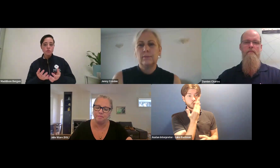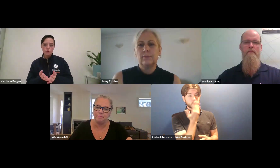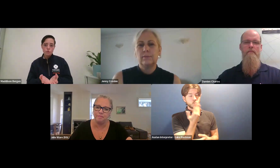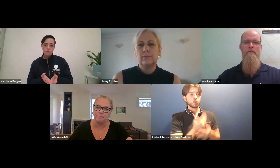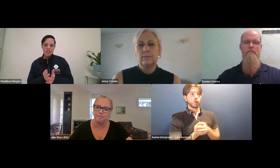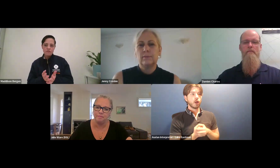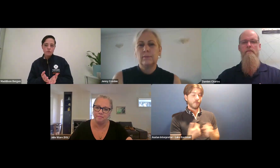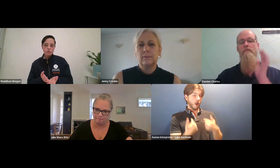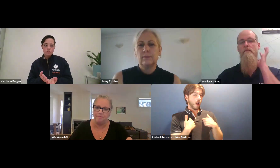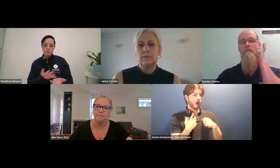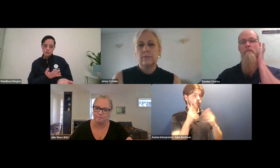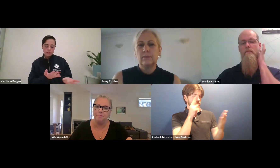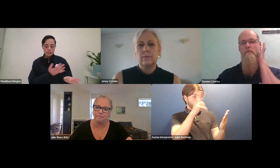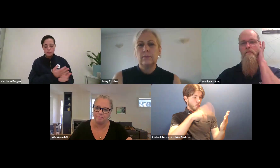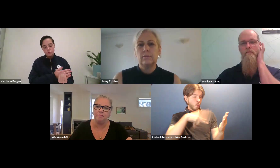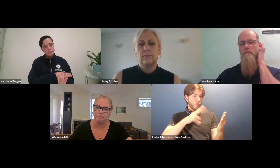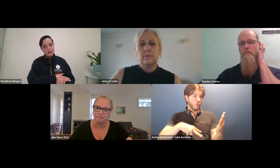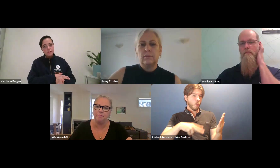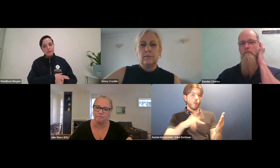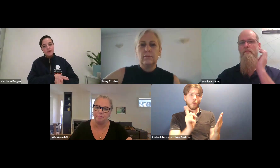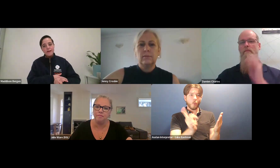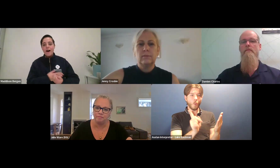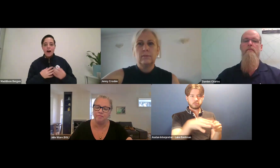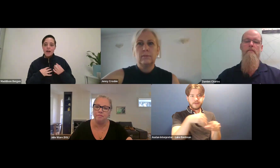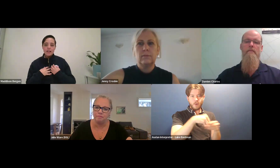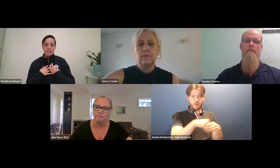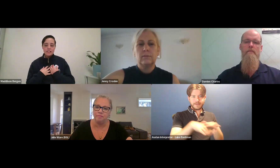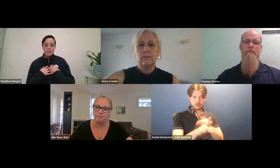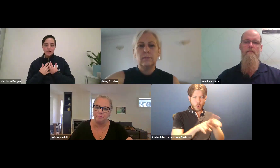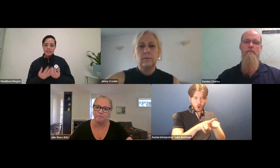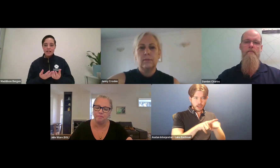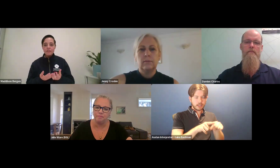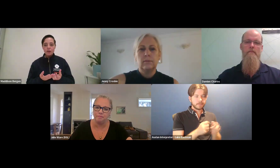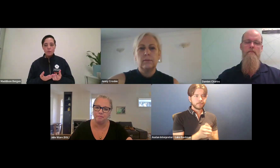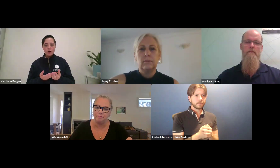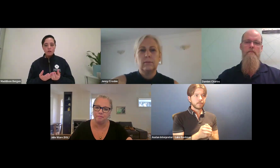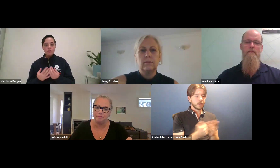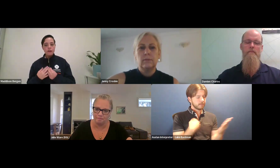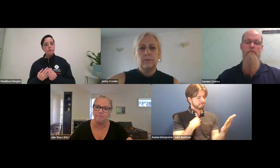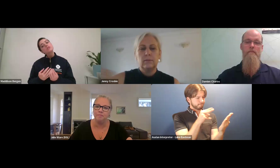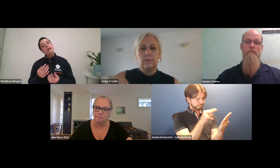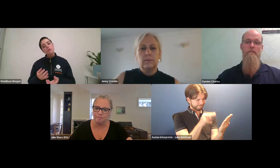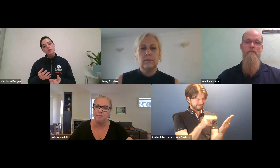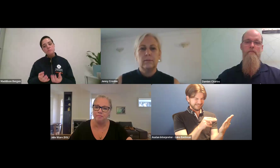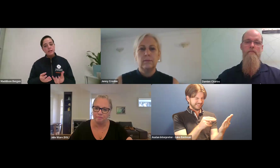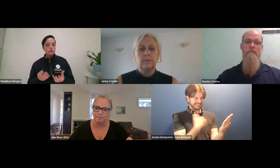material would be, if it was as example with the math and I didn't understand it